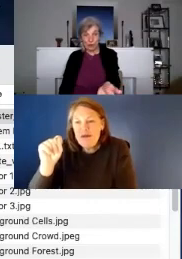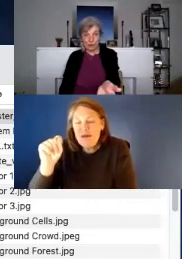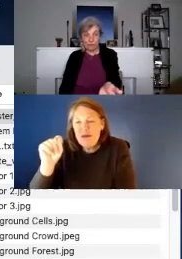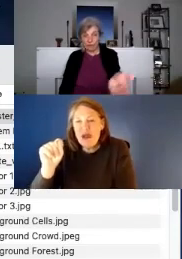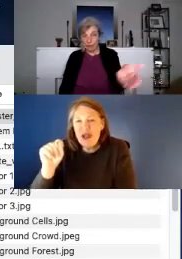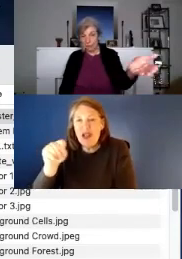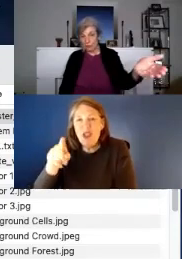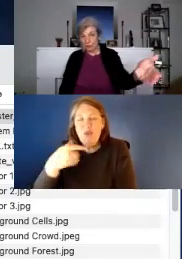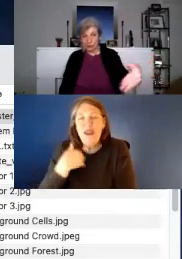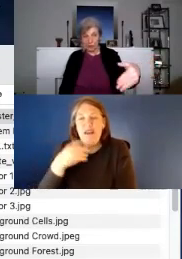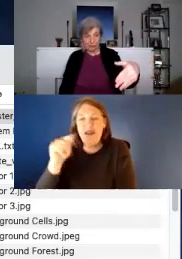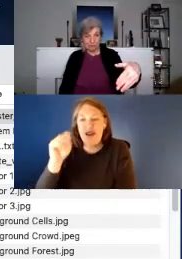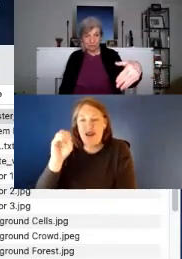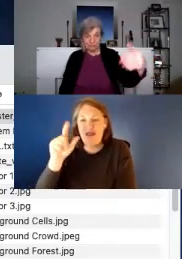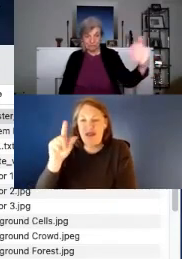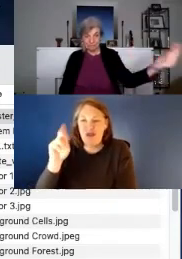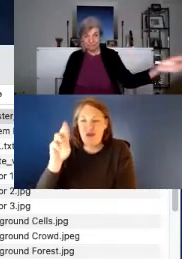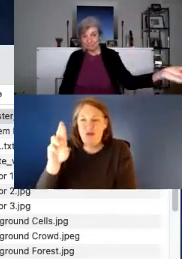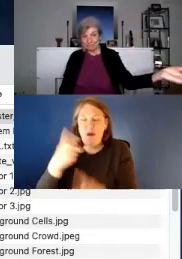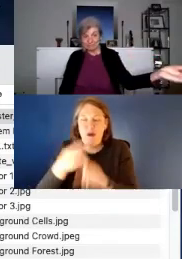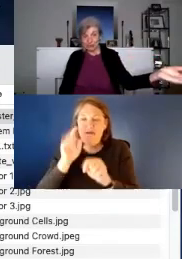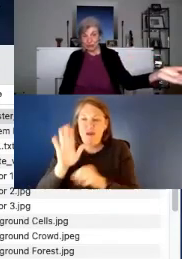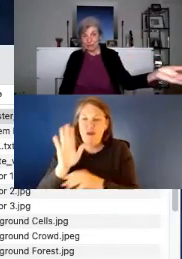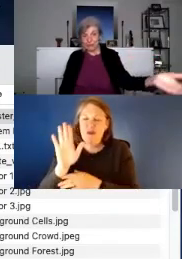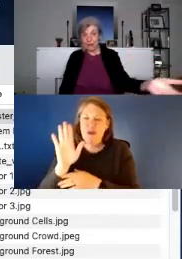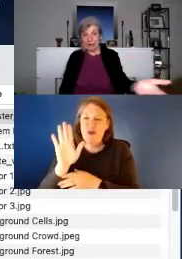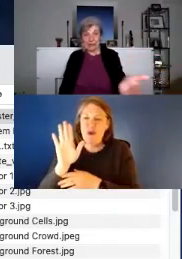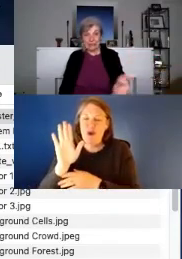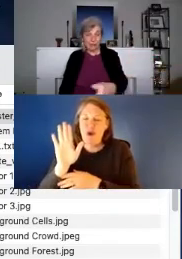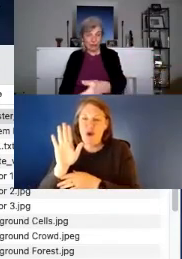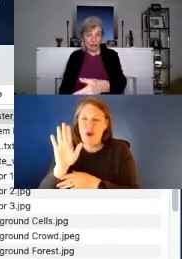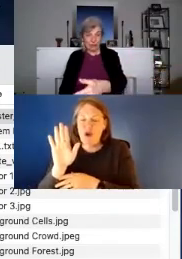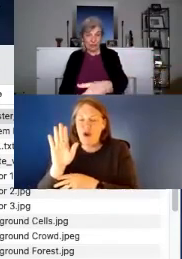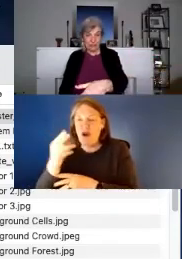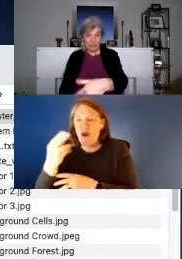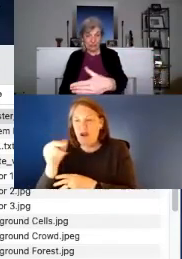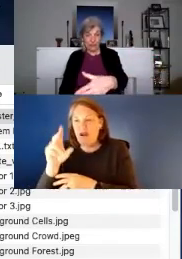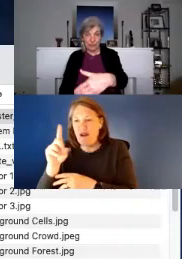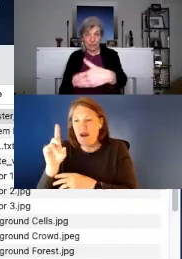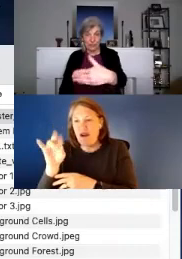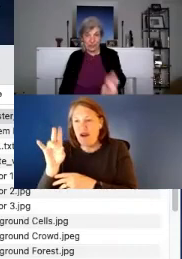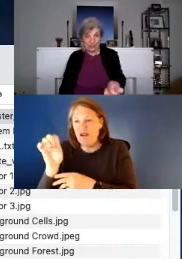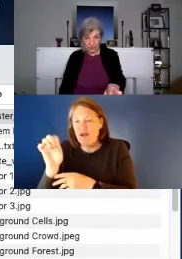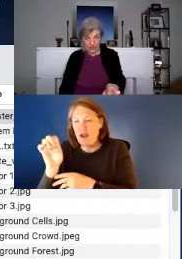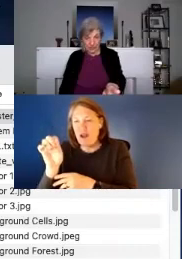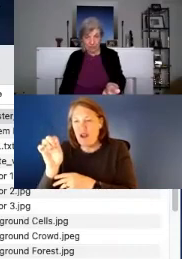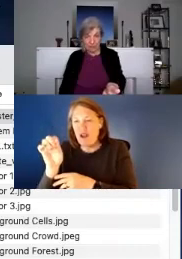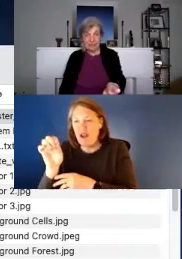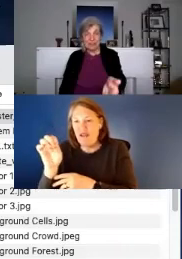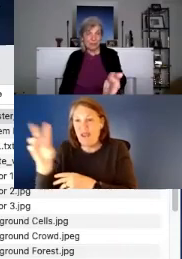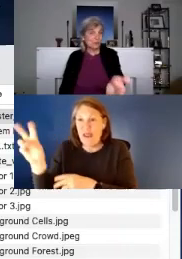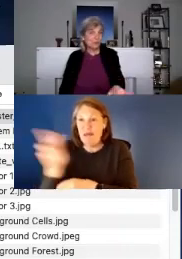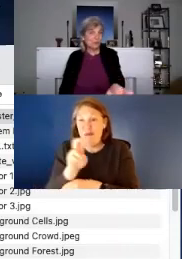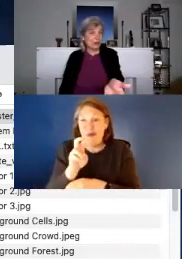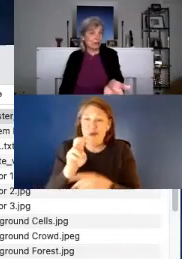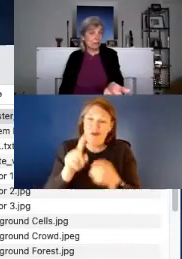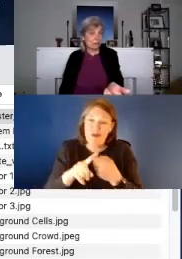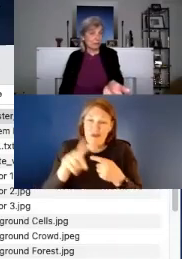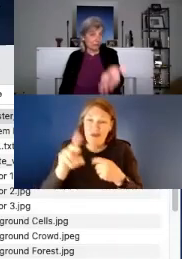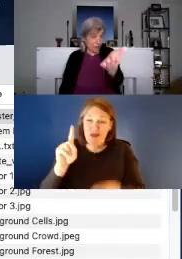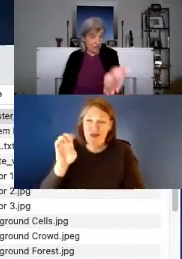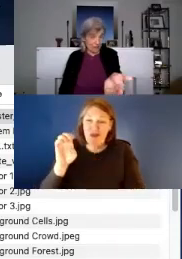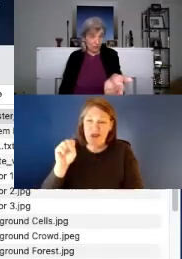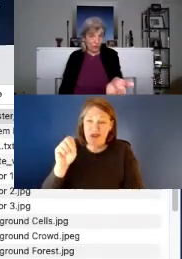07:28:37 from your hard drive on, essentially the desktop, and you do that beforehand, so